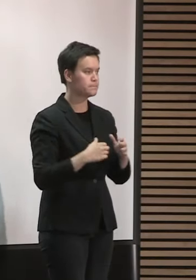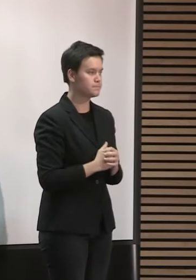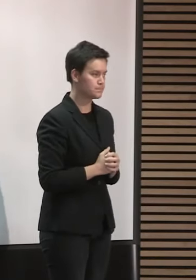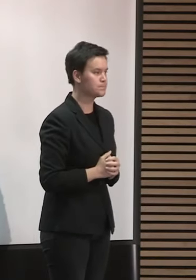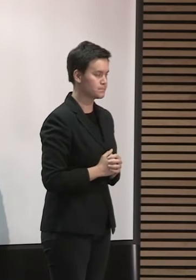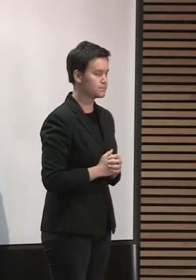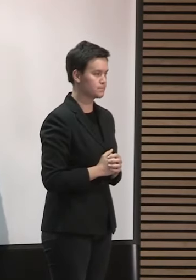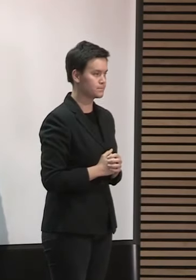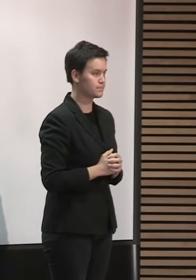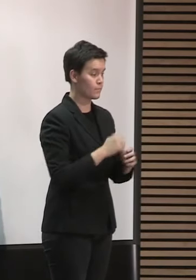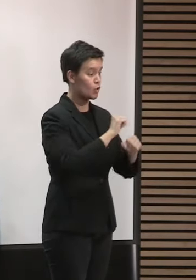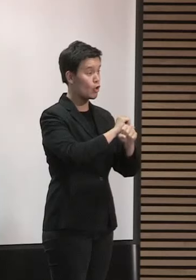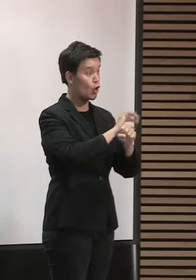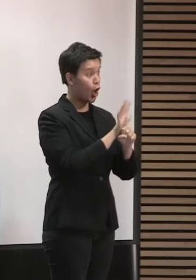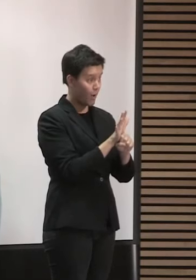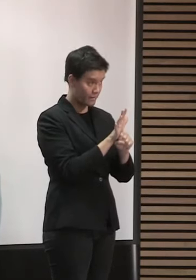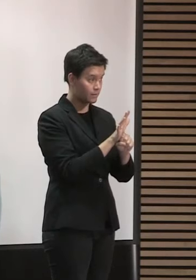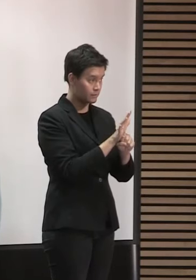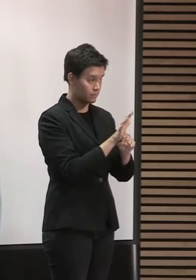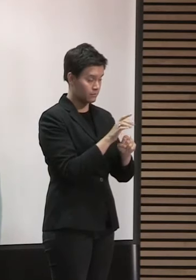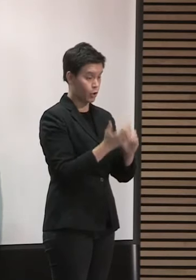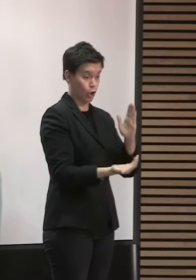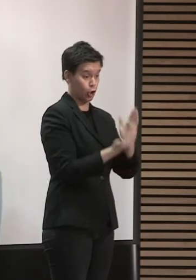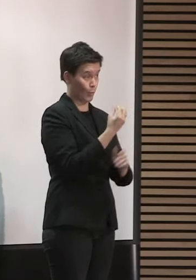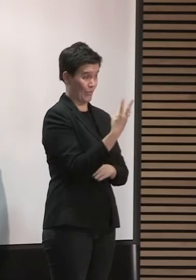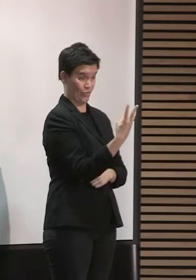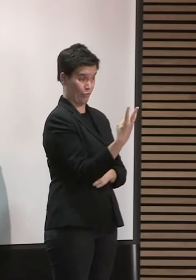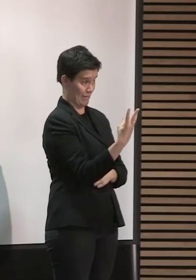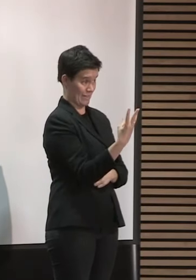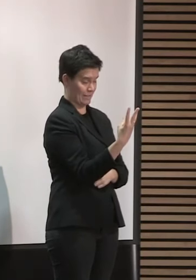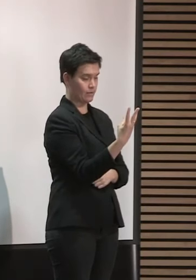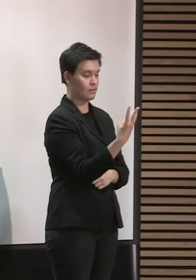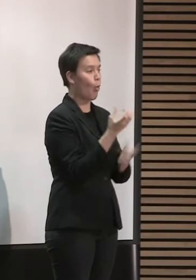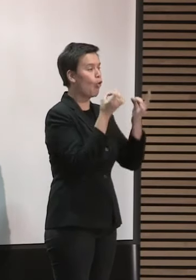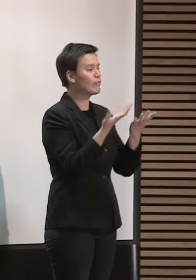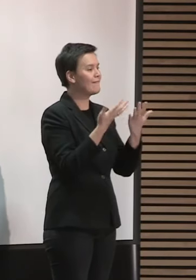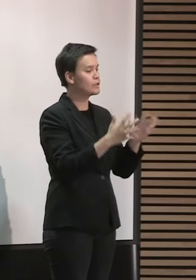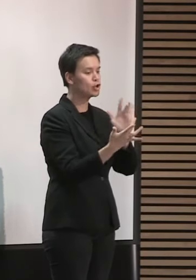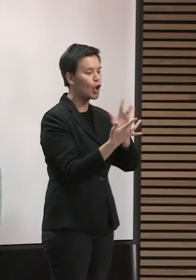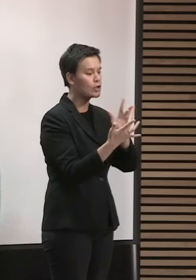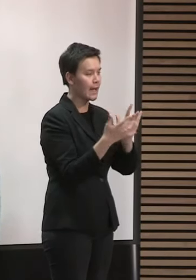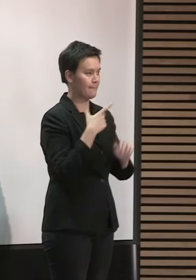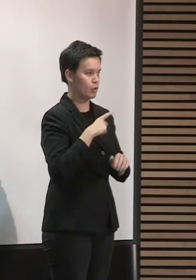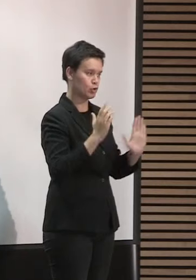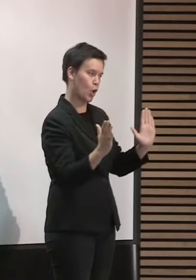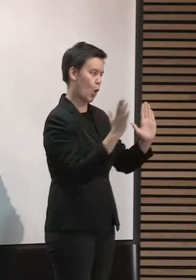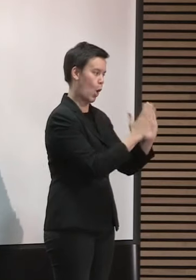will be close to completing full two rounds of testing for those at the front lines,